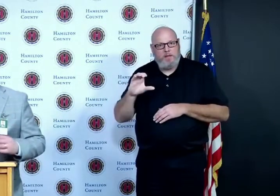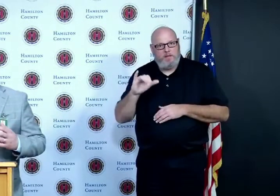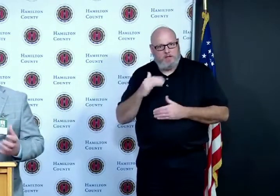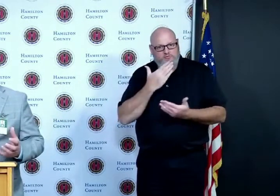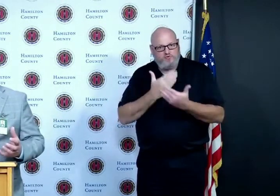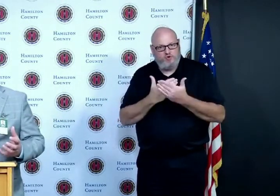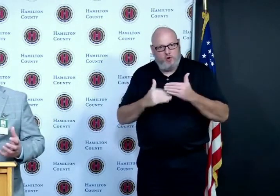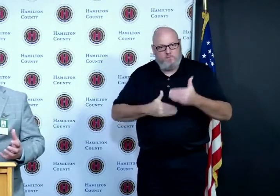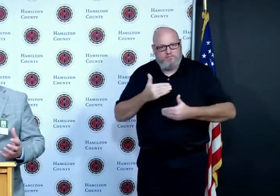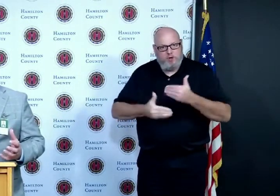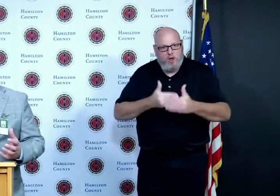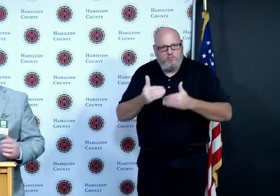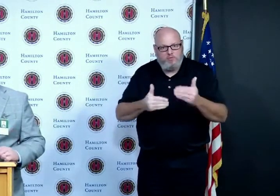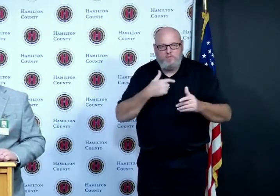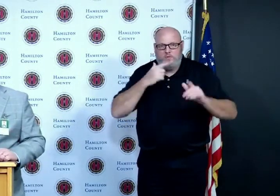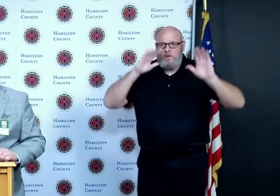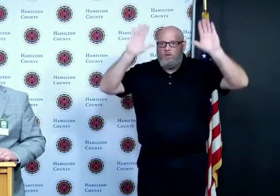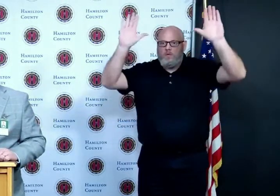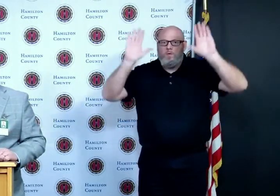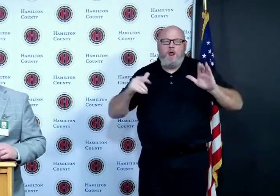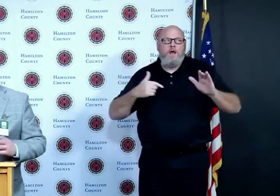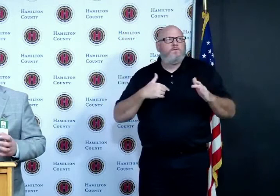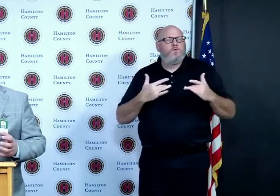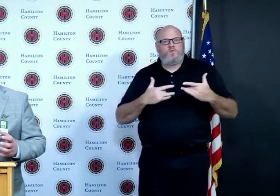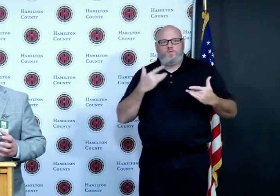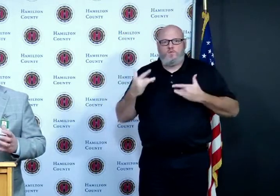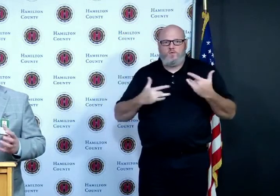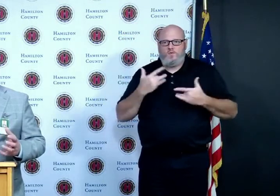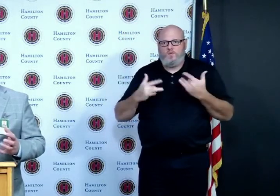and we know that those elderly within our community were the first ones to start having